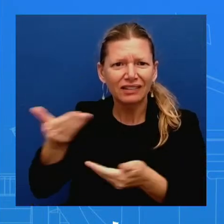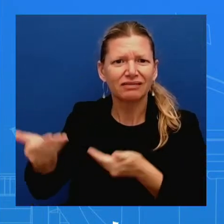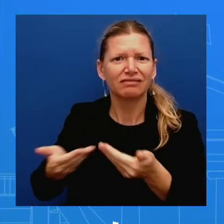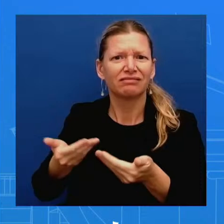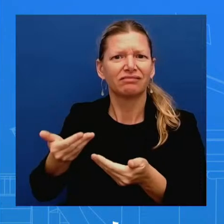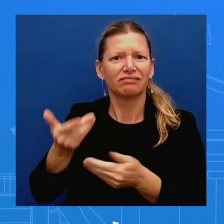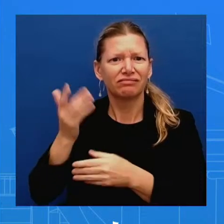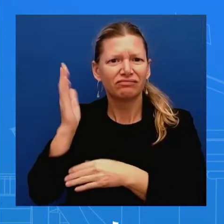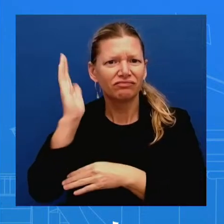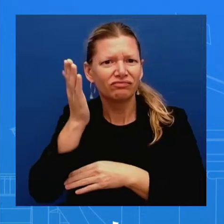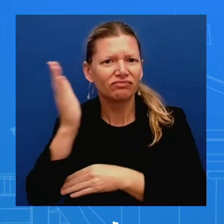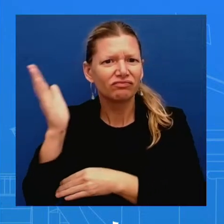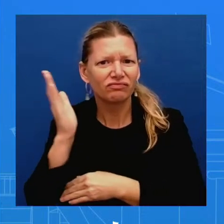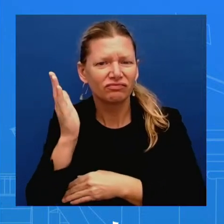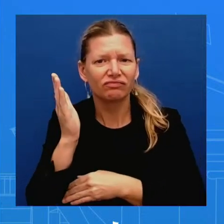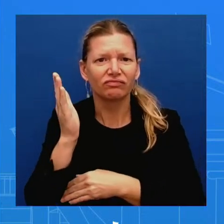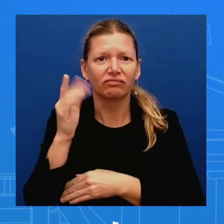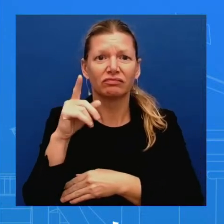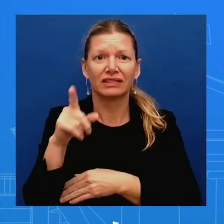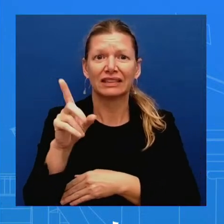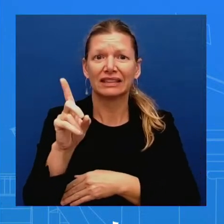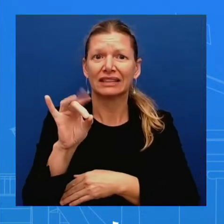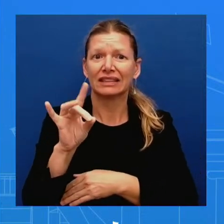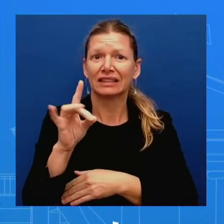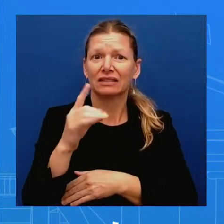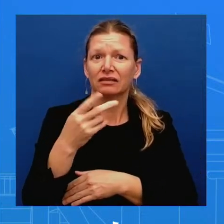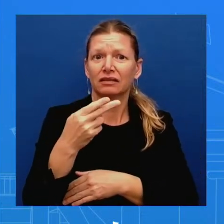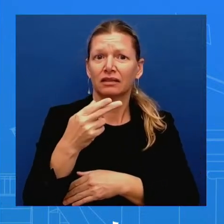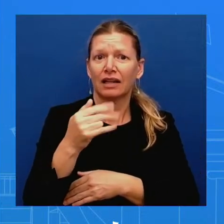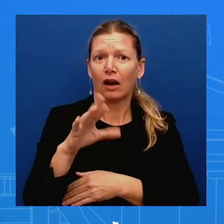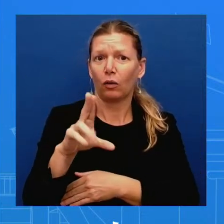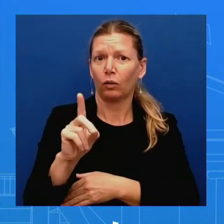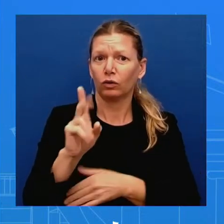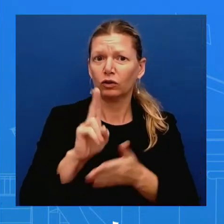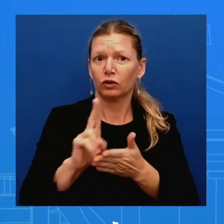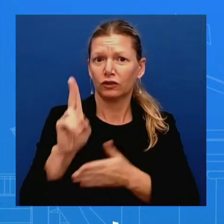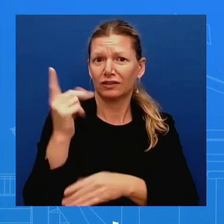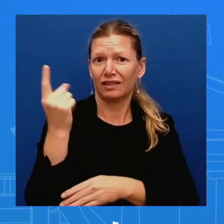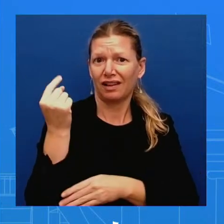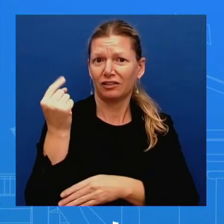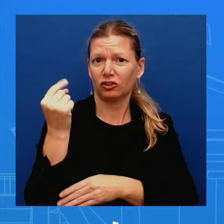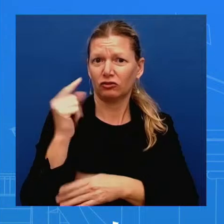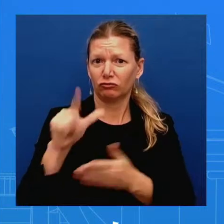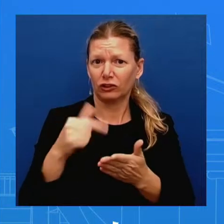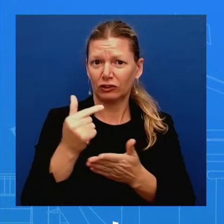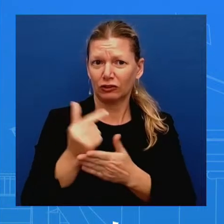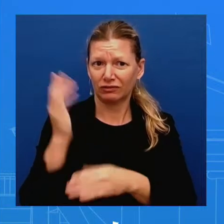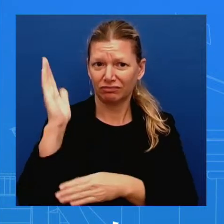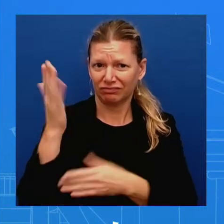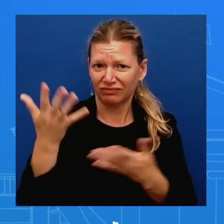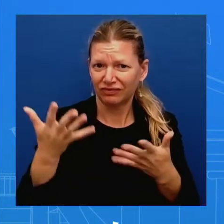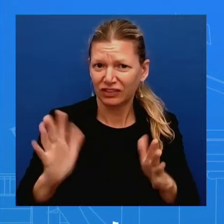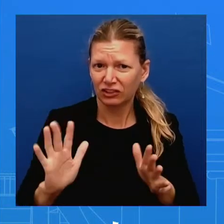and he's been at SC State's commencement address. He's obviously spoke to the president of Delaware State, where -- where President Biden will tell you